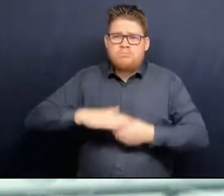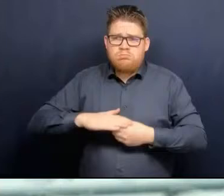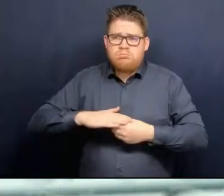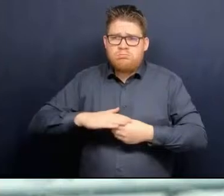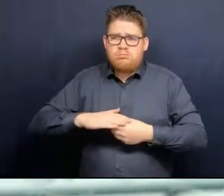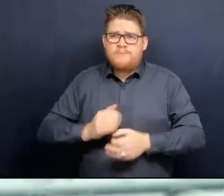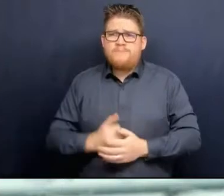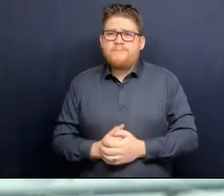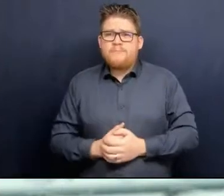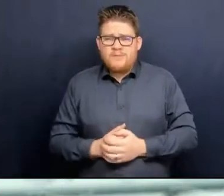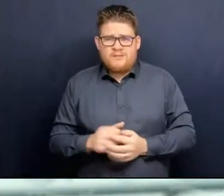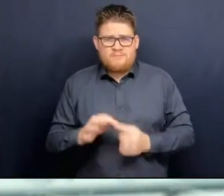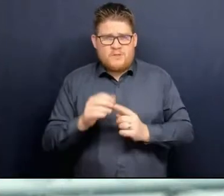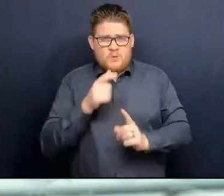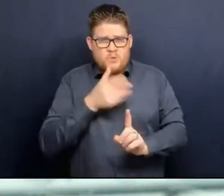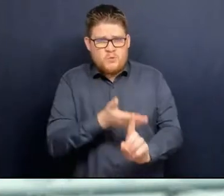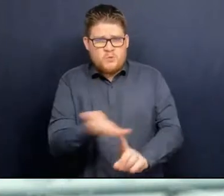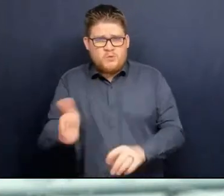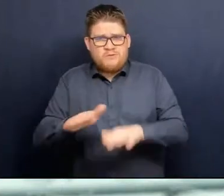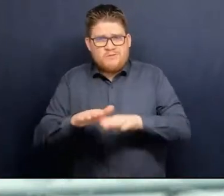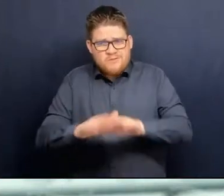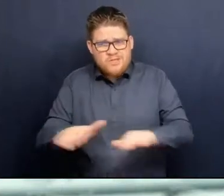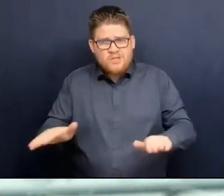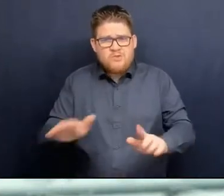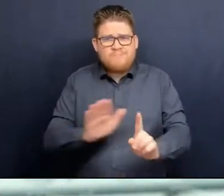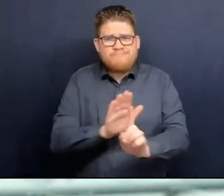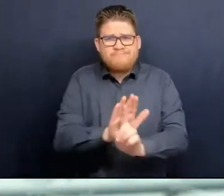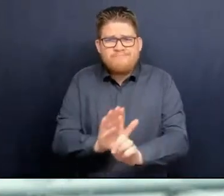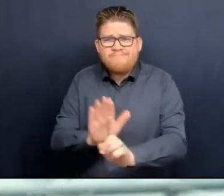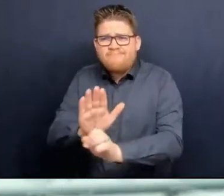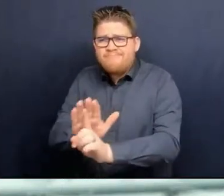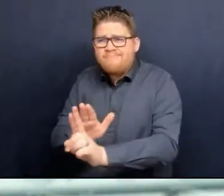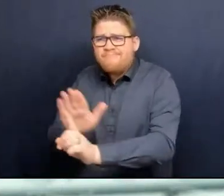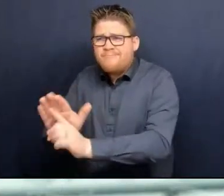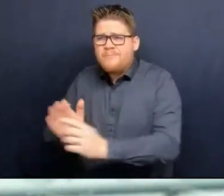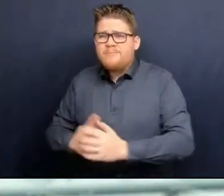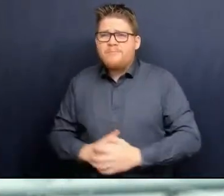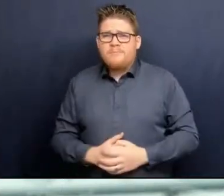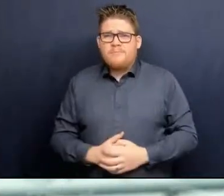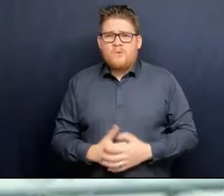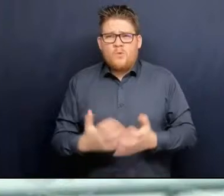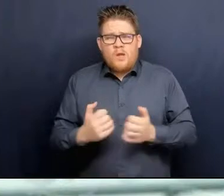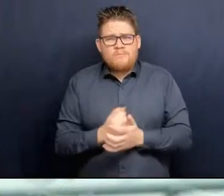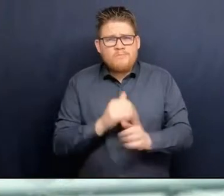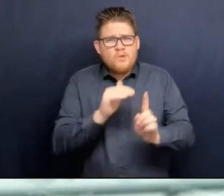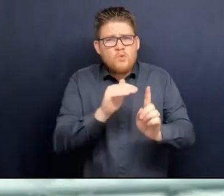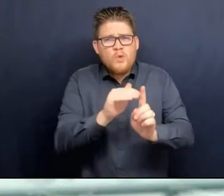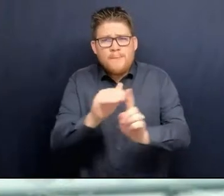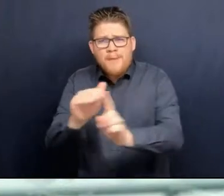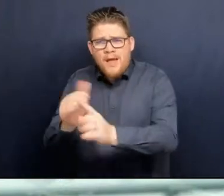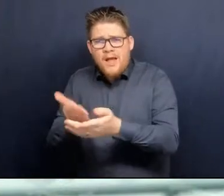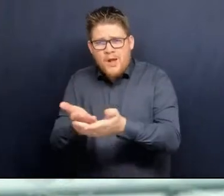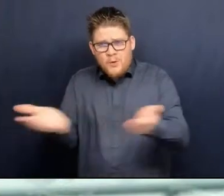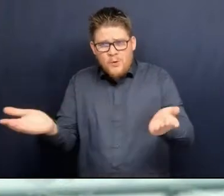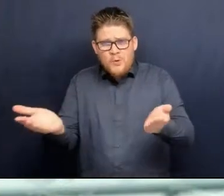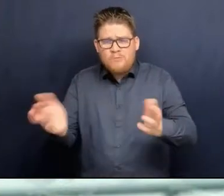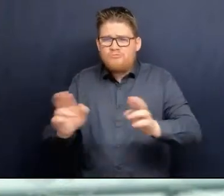especially on Children, and I want to remind people there is help. I want to remind people